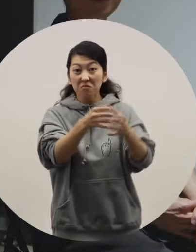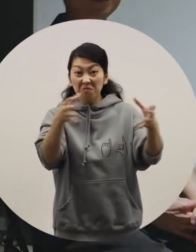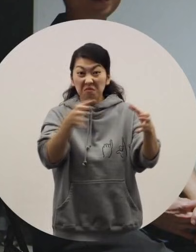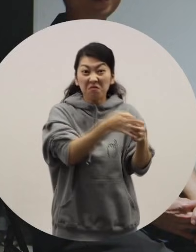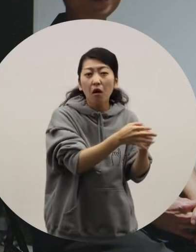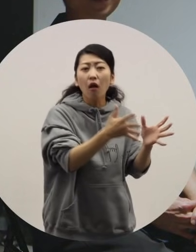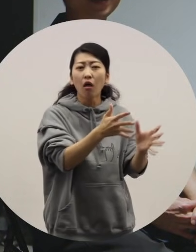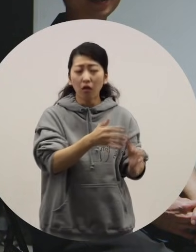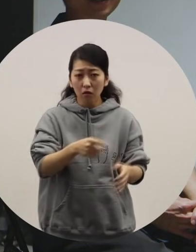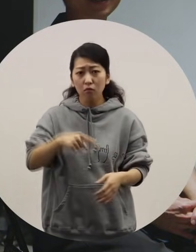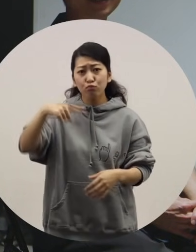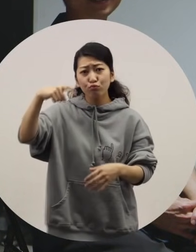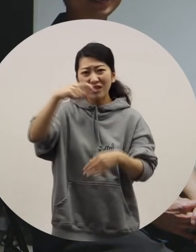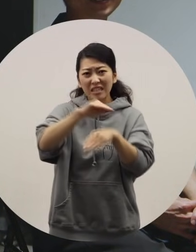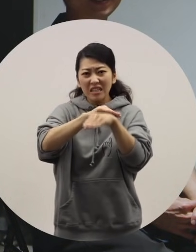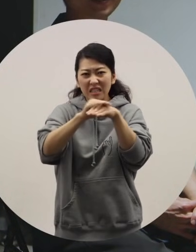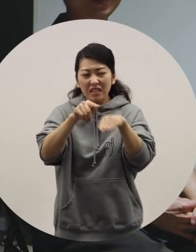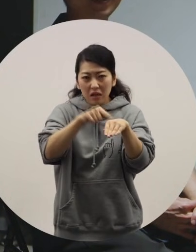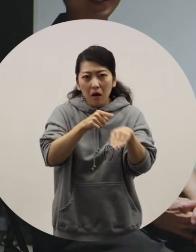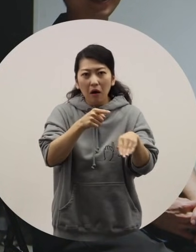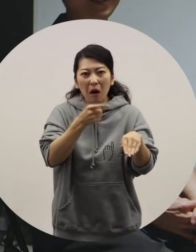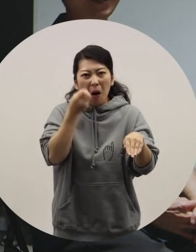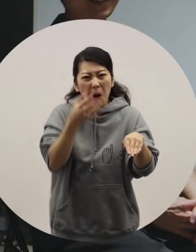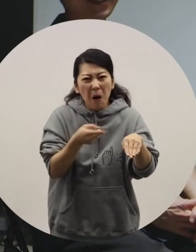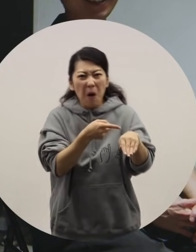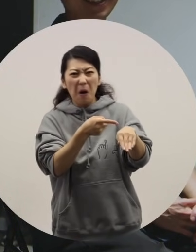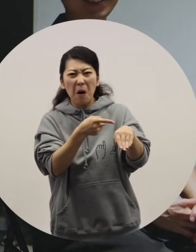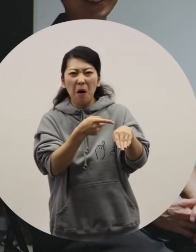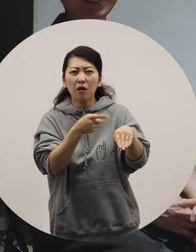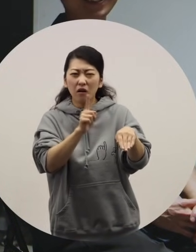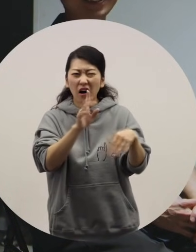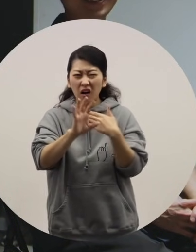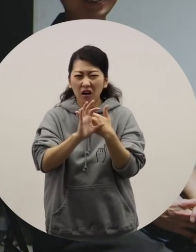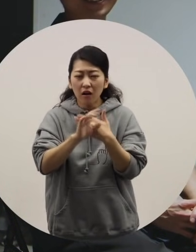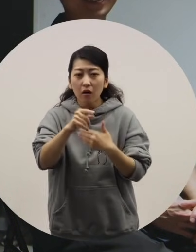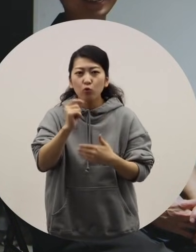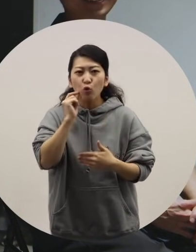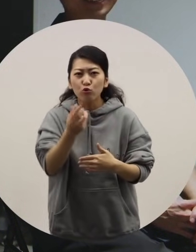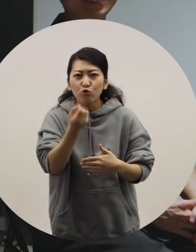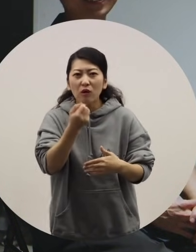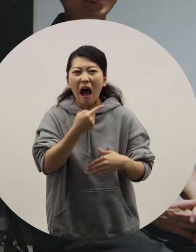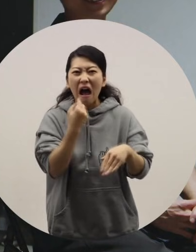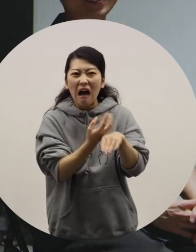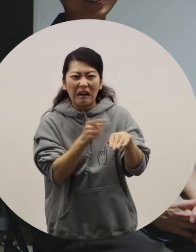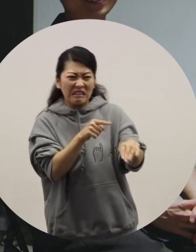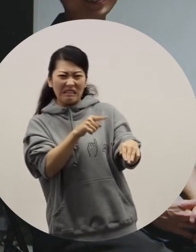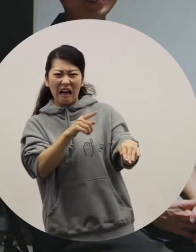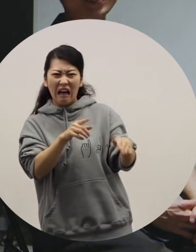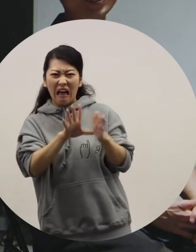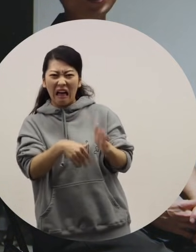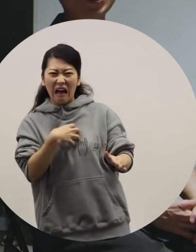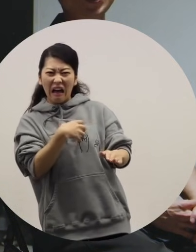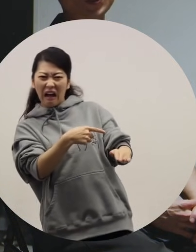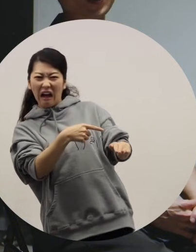Thinking about minorities in the insect world, there are obvious differences. It is really clear. [Kenmochi] Yes, I agree with you.